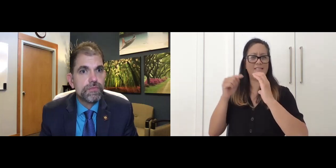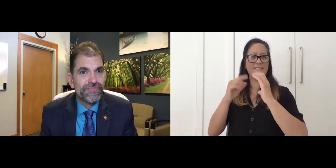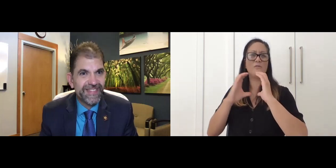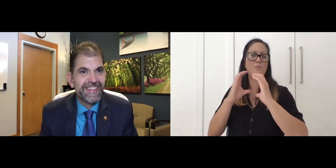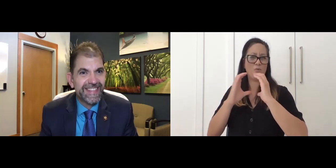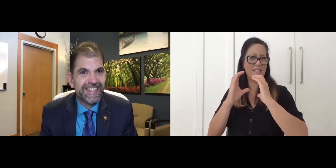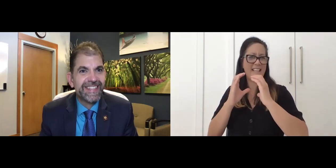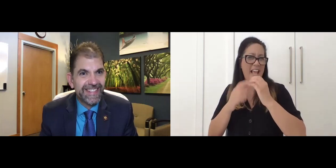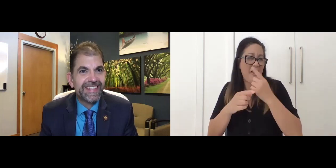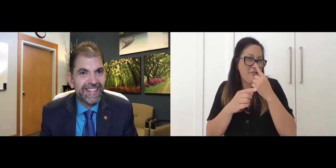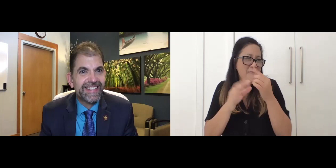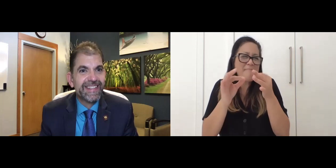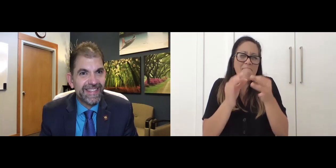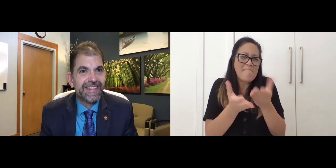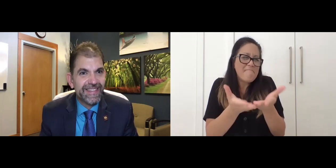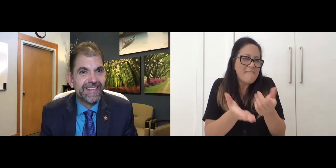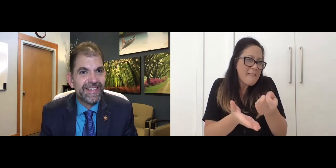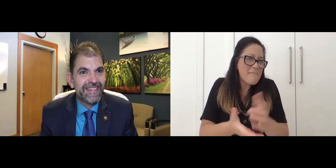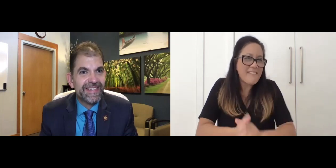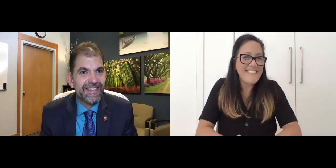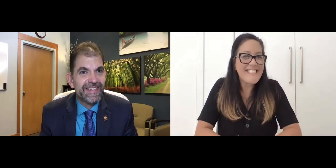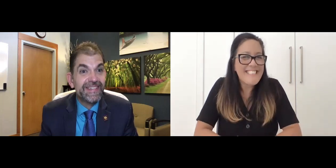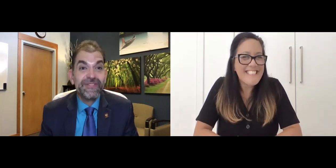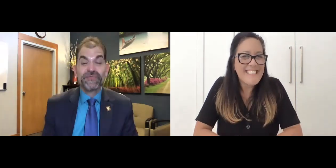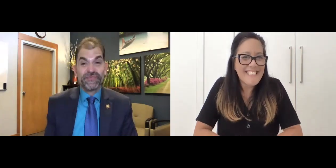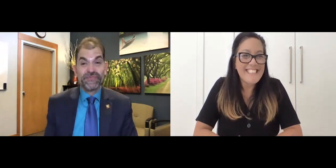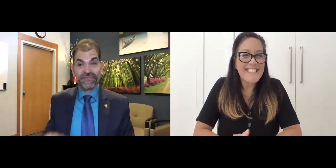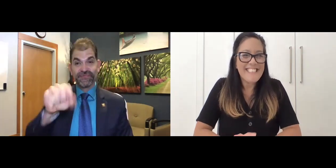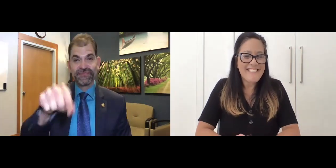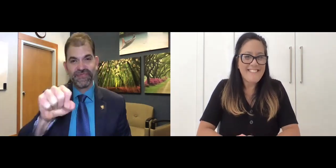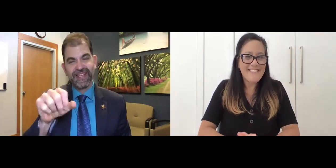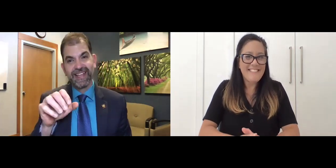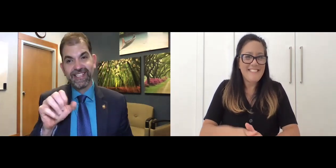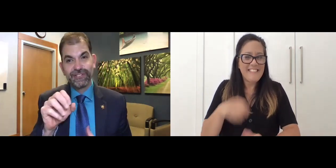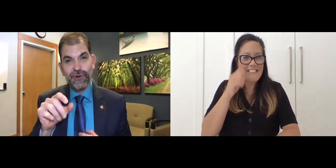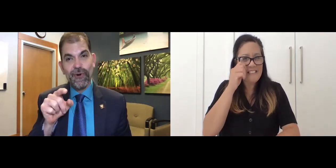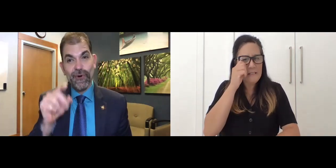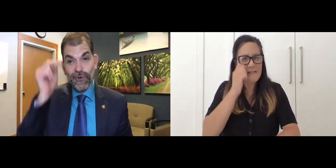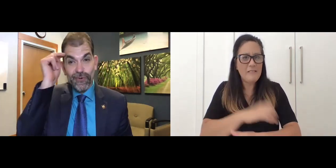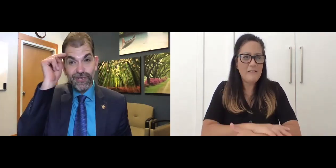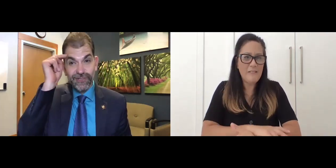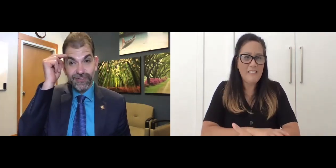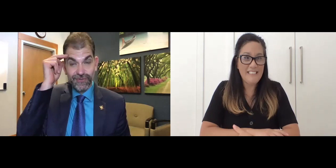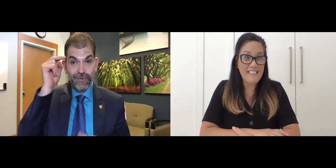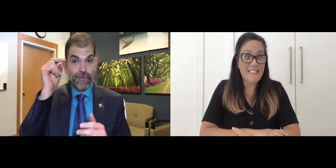and how it pertains to communication. I'd love to hear what you can tell us about that.